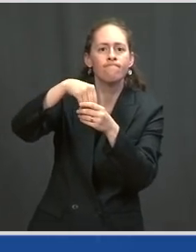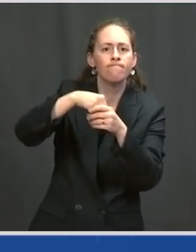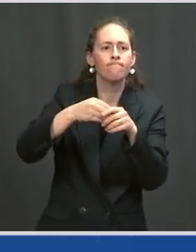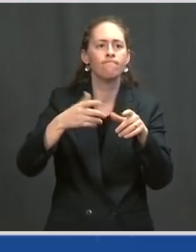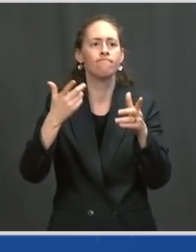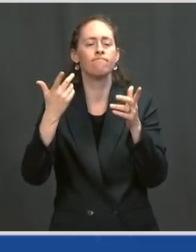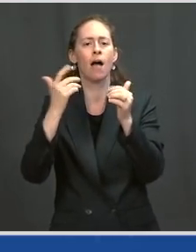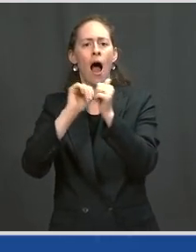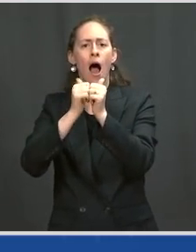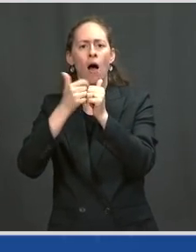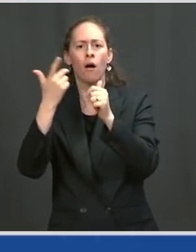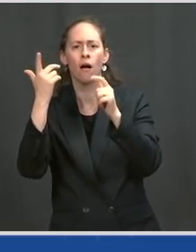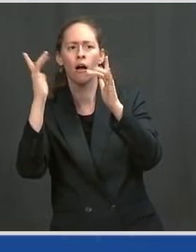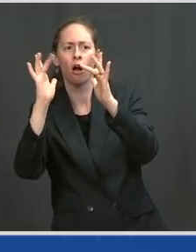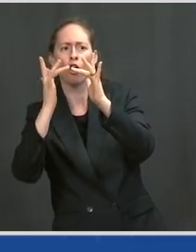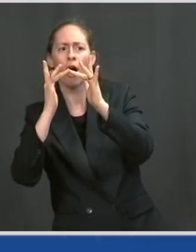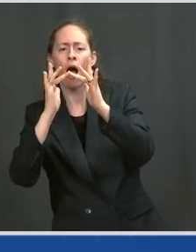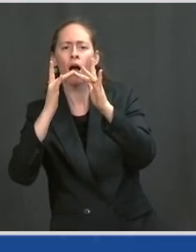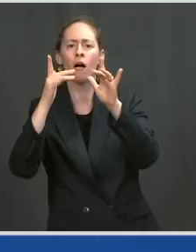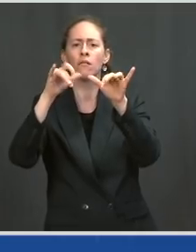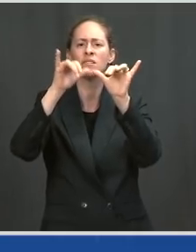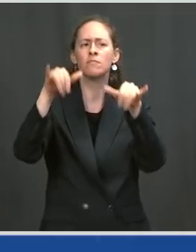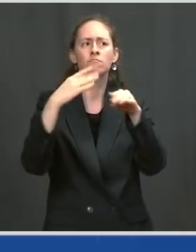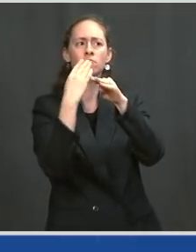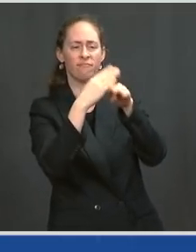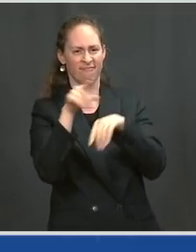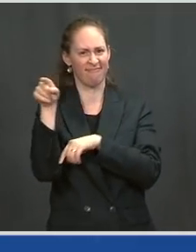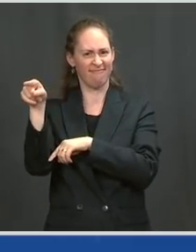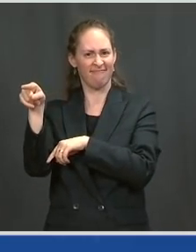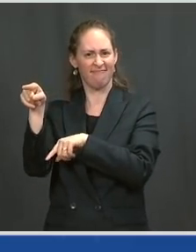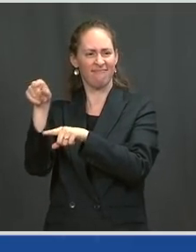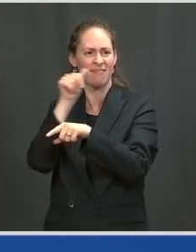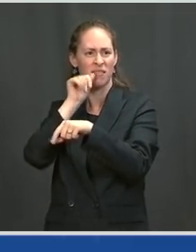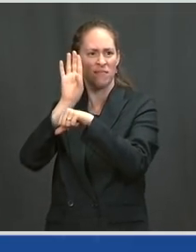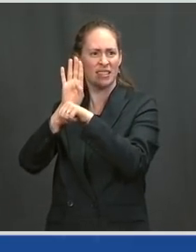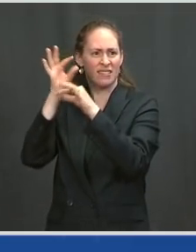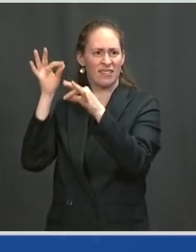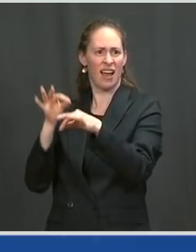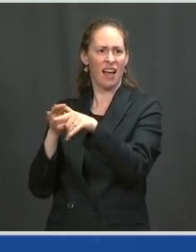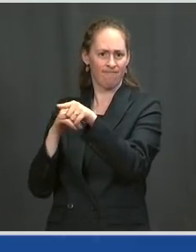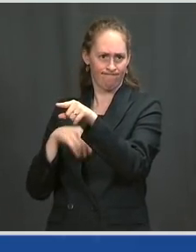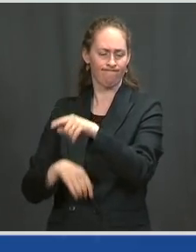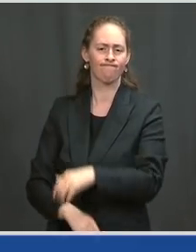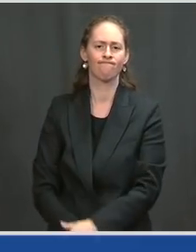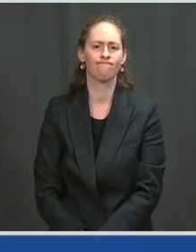we launched a new public-private initiative in April. It begins with a 100-day sprint